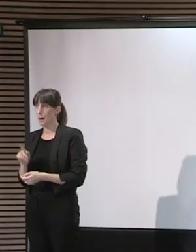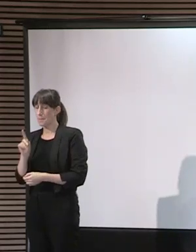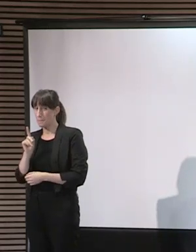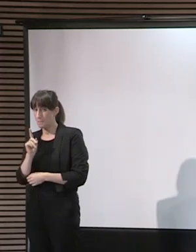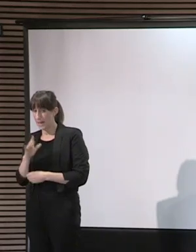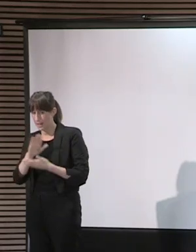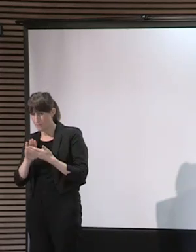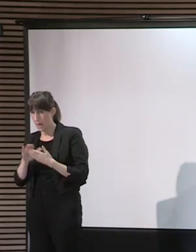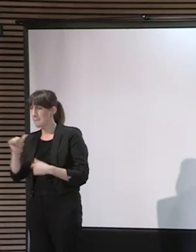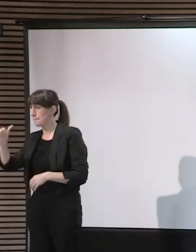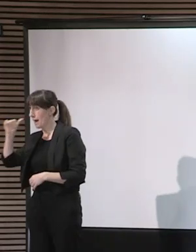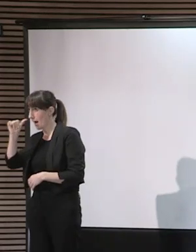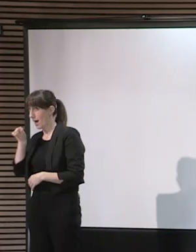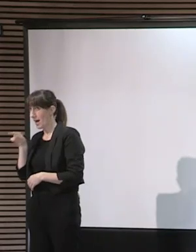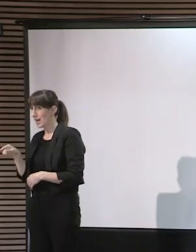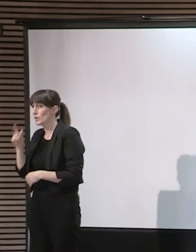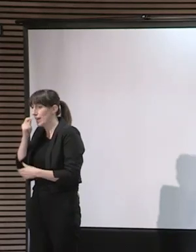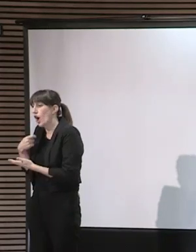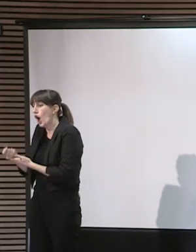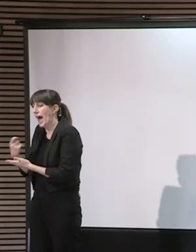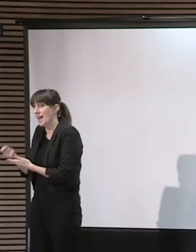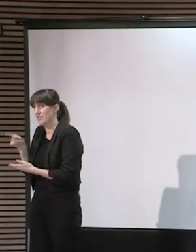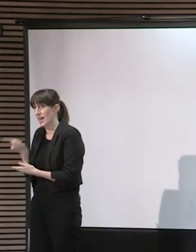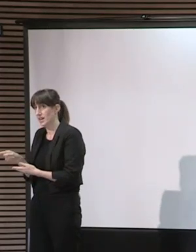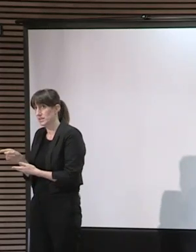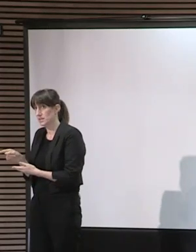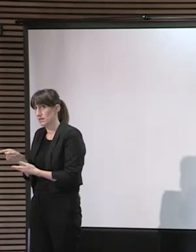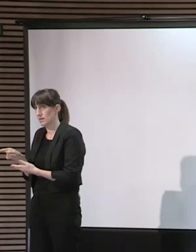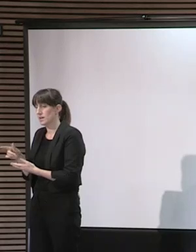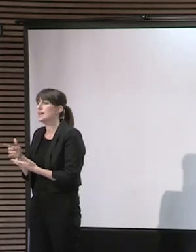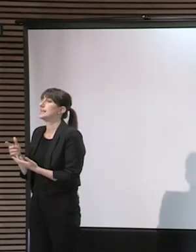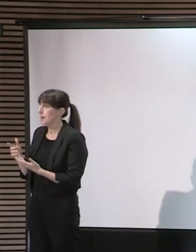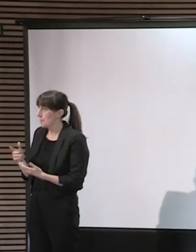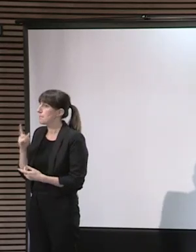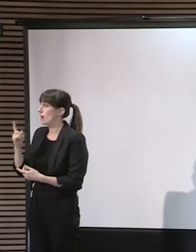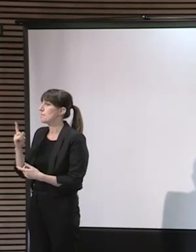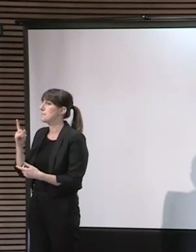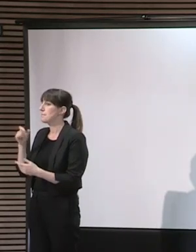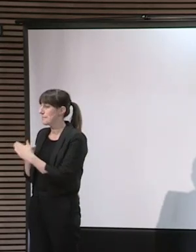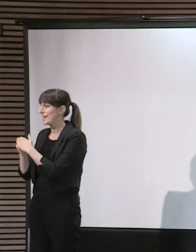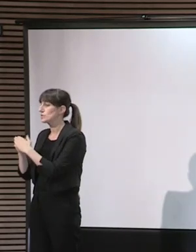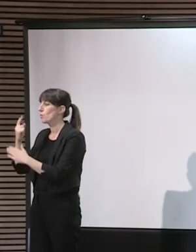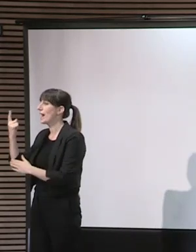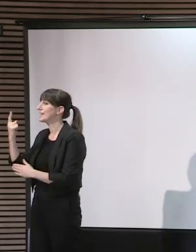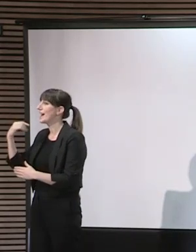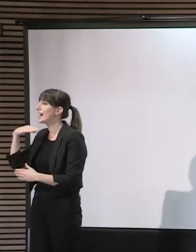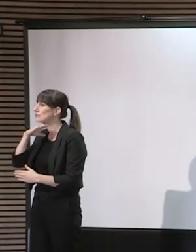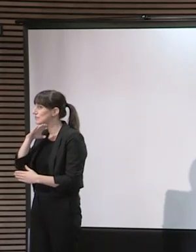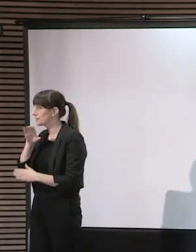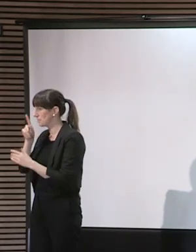drawn there. So places that have been hired out... That has a single gathering of 100